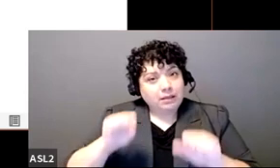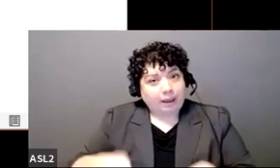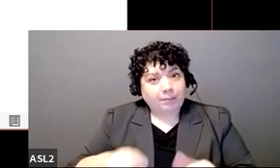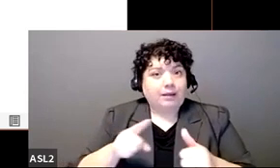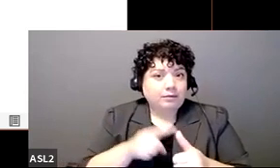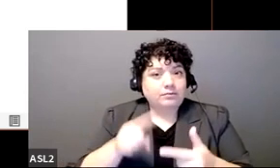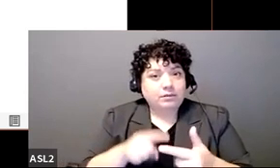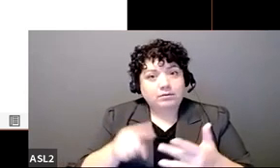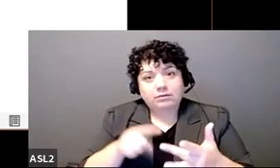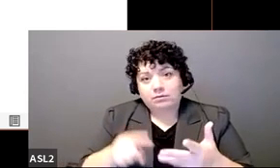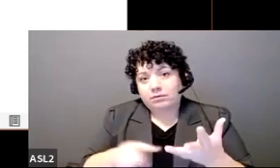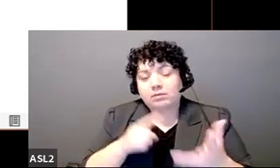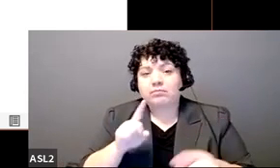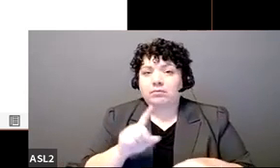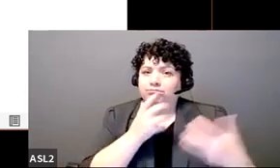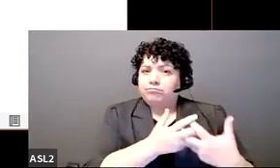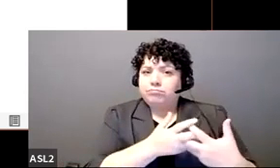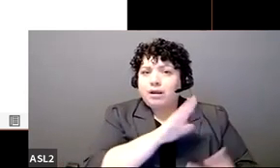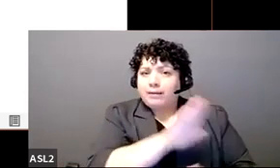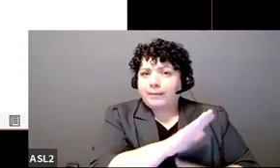according to what suits their abilities or their resources